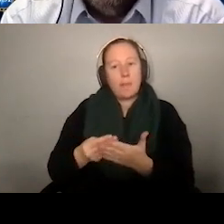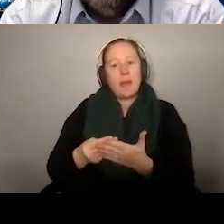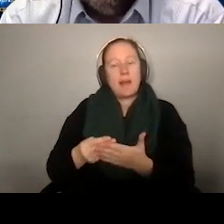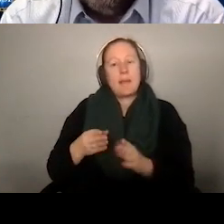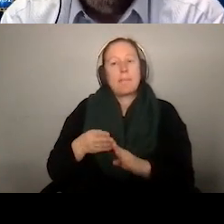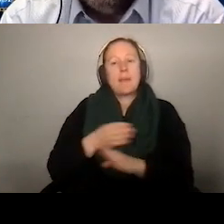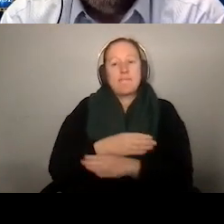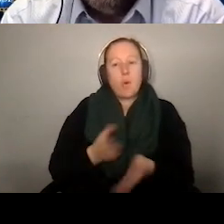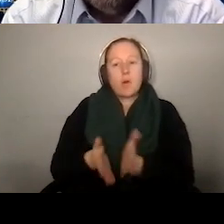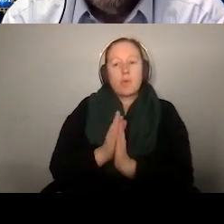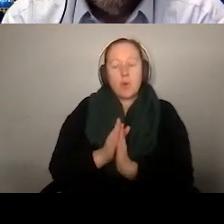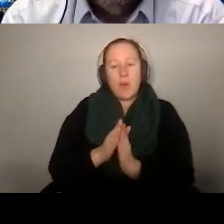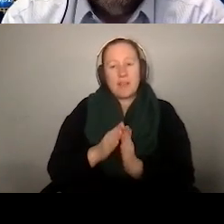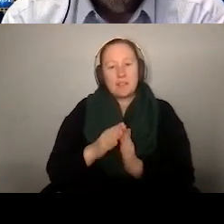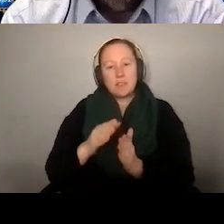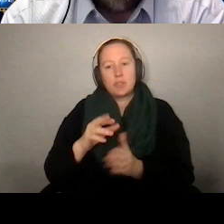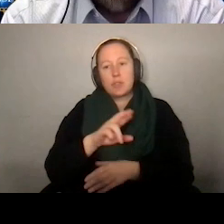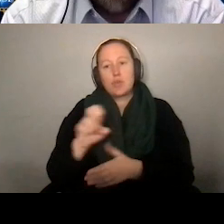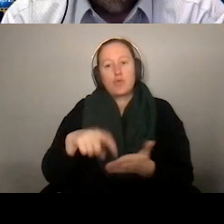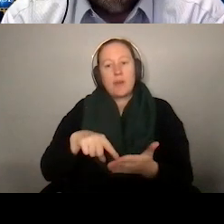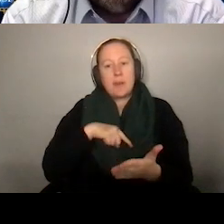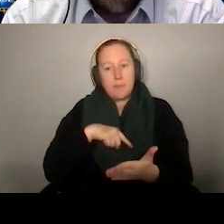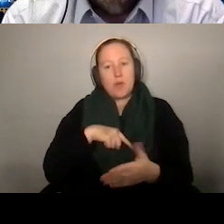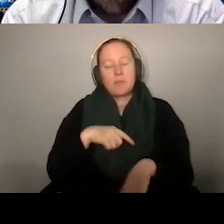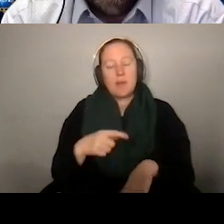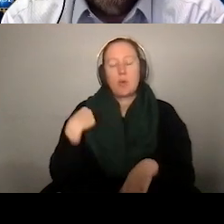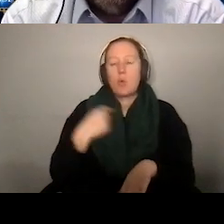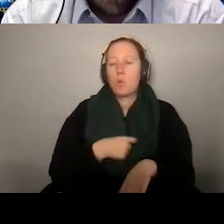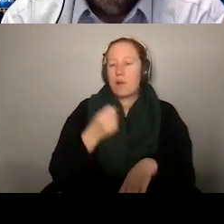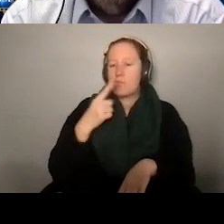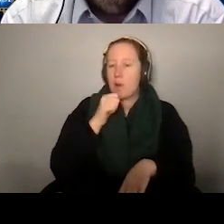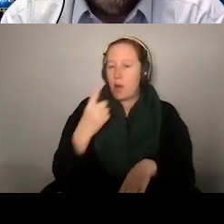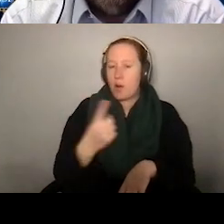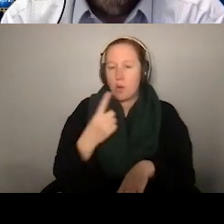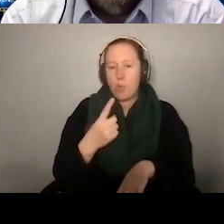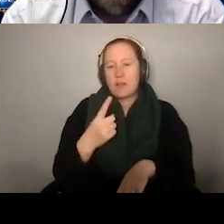We realize that it's not always feasible day-to-day, but we do expect you to true